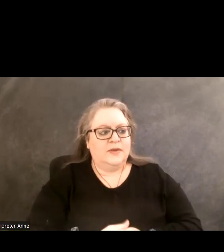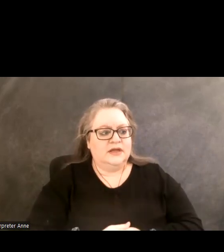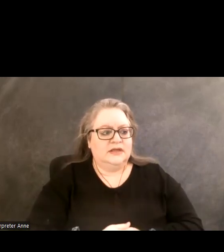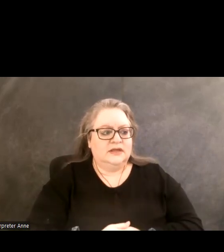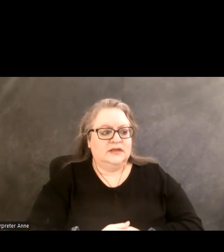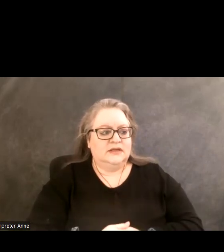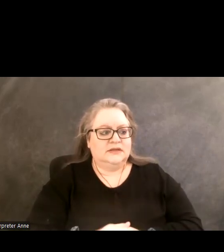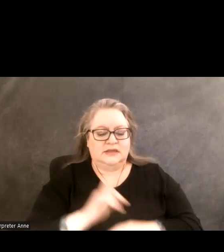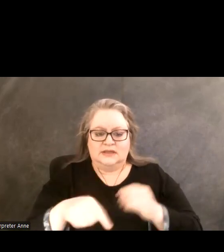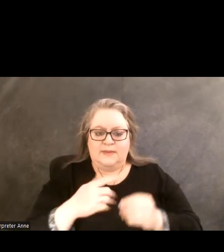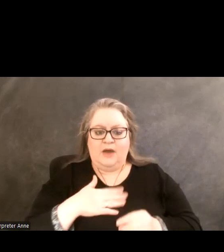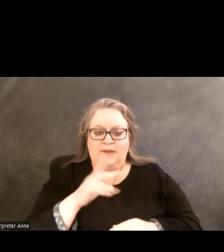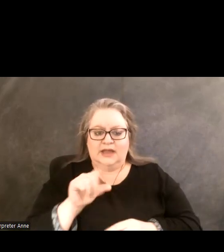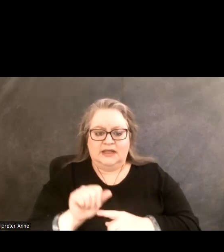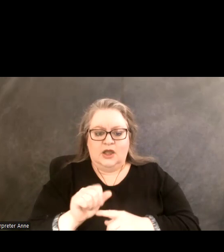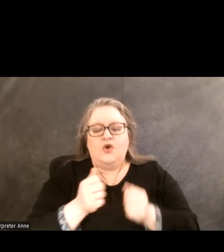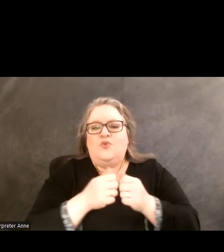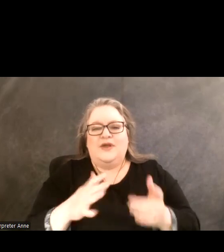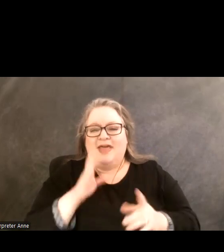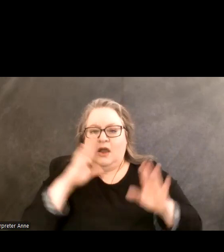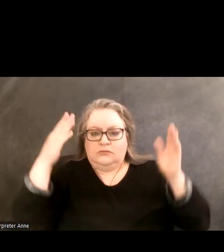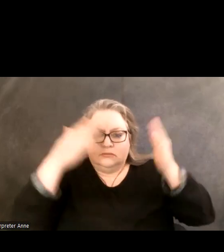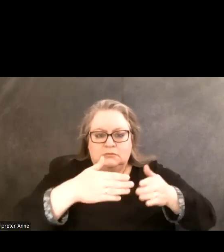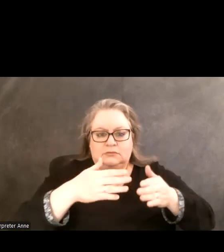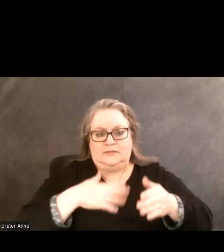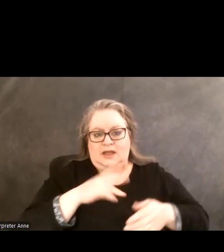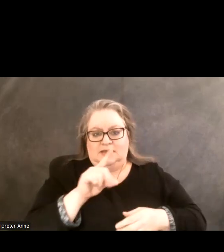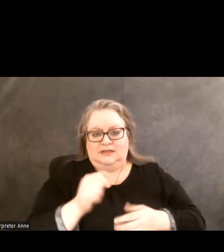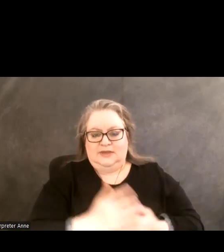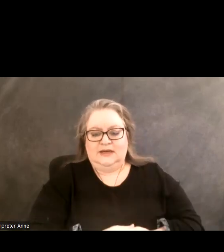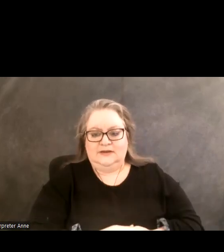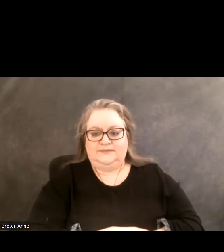disability without being about my disability. I think that a